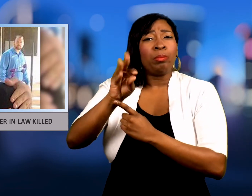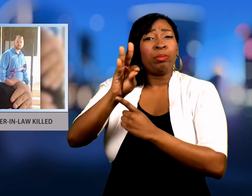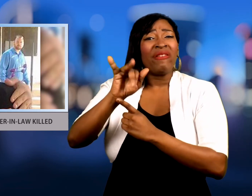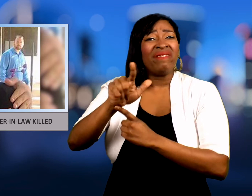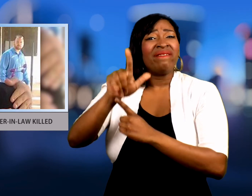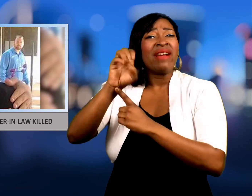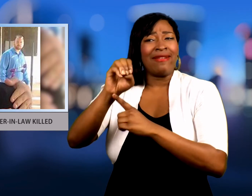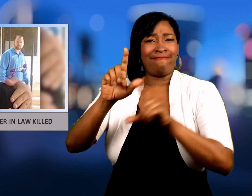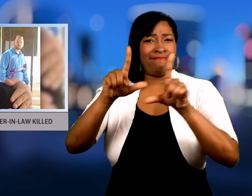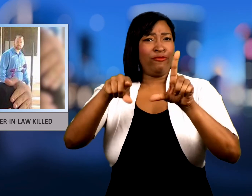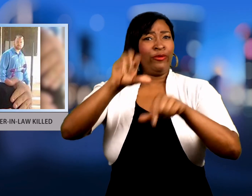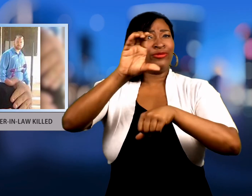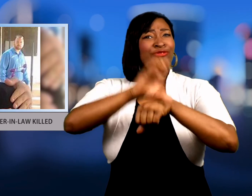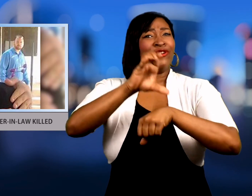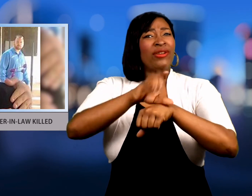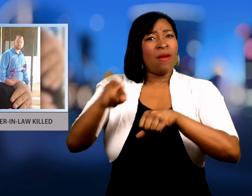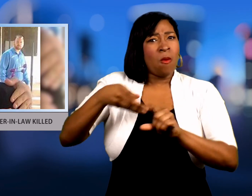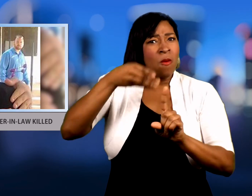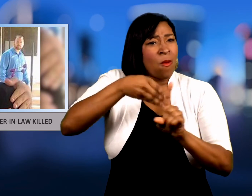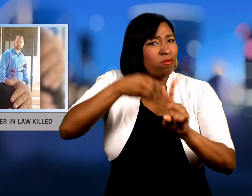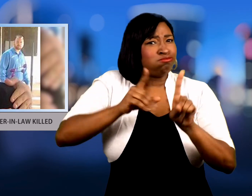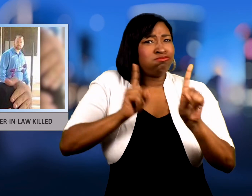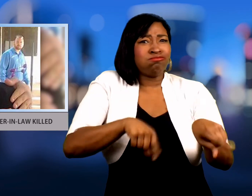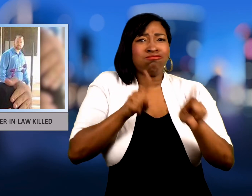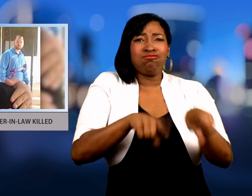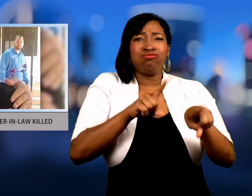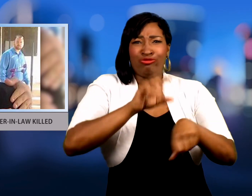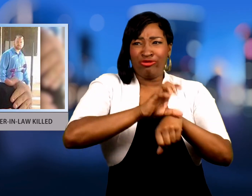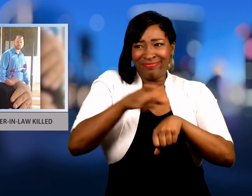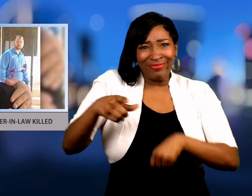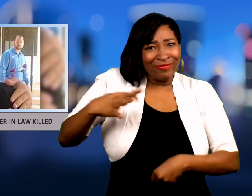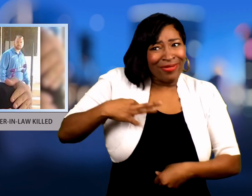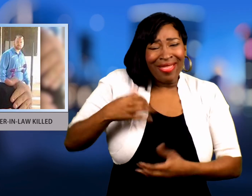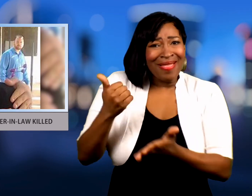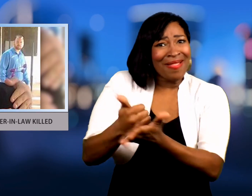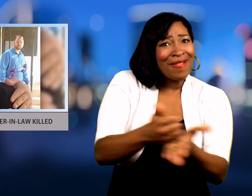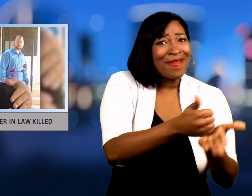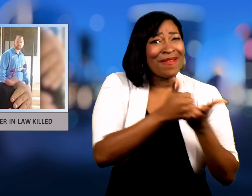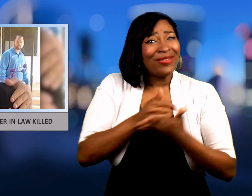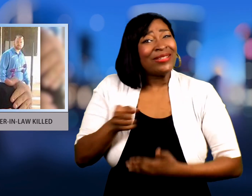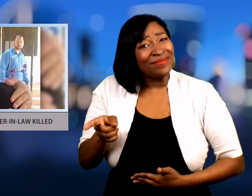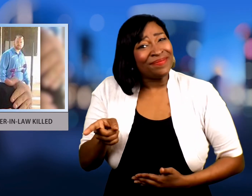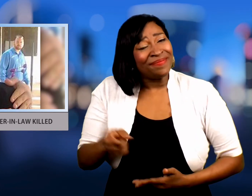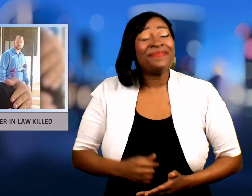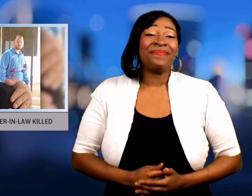White volunteered frequently at the church.